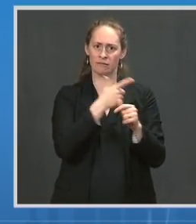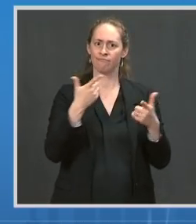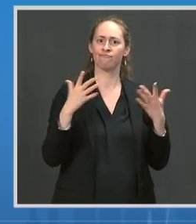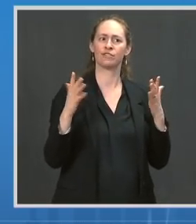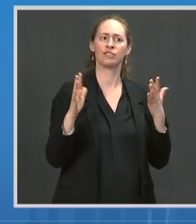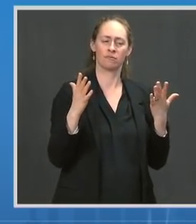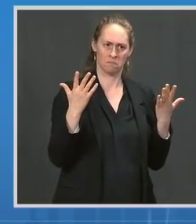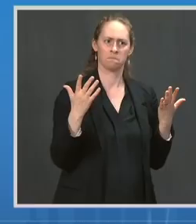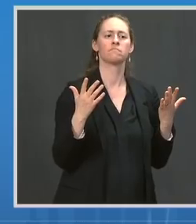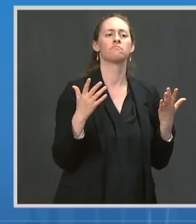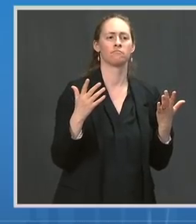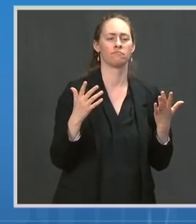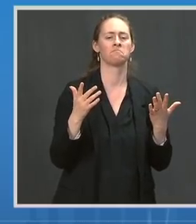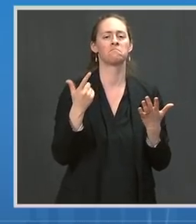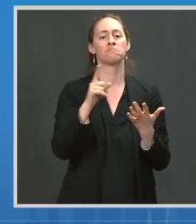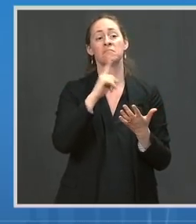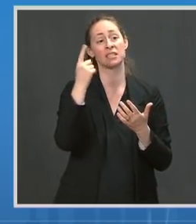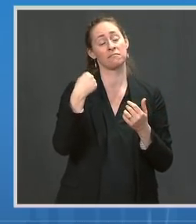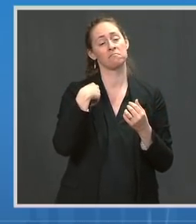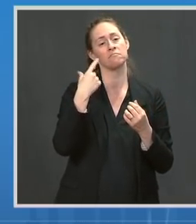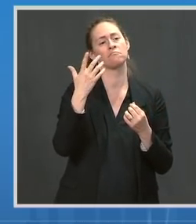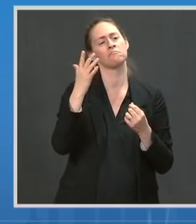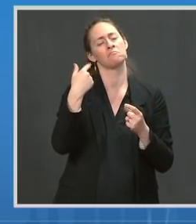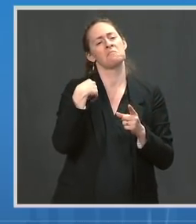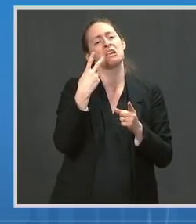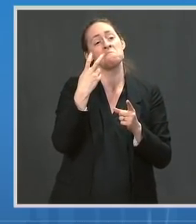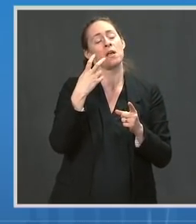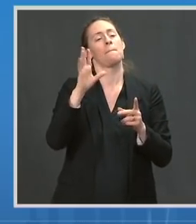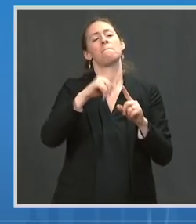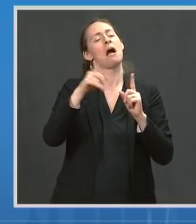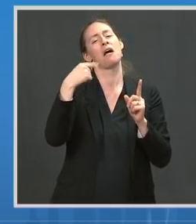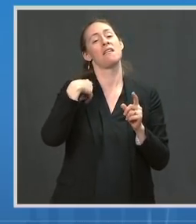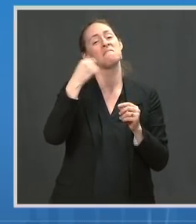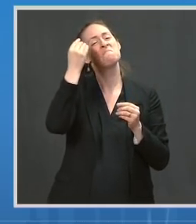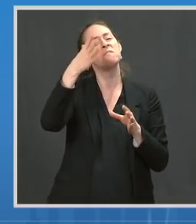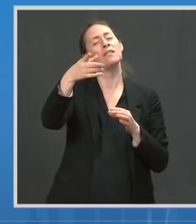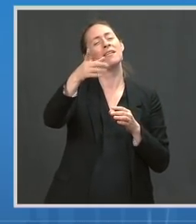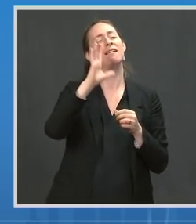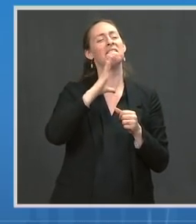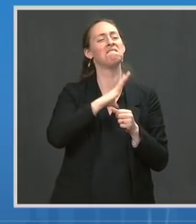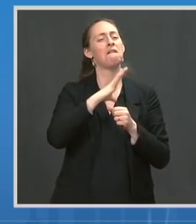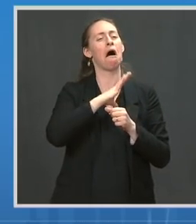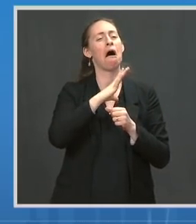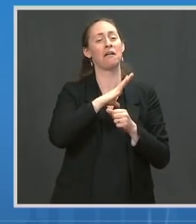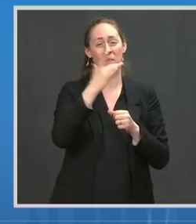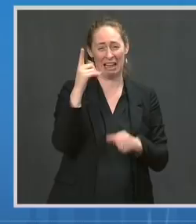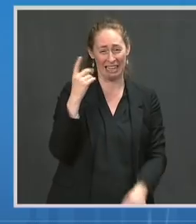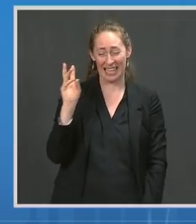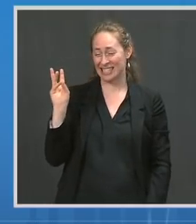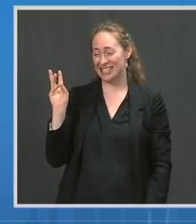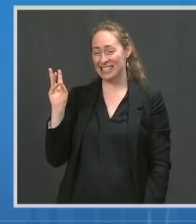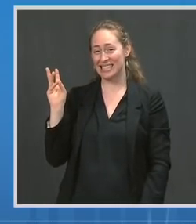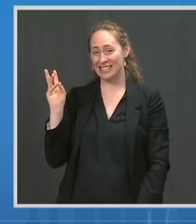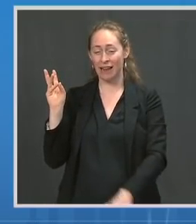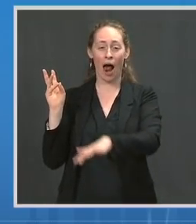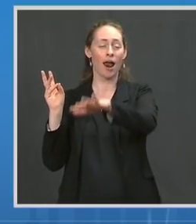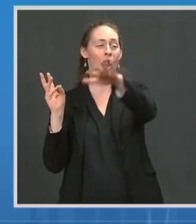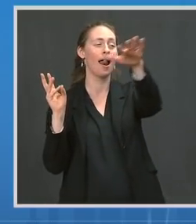is that you will be just fine. I know that people have questions about this given the cases they've heard about, but keep in mind that more than 7 million people have received